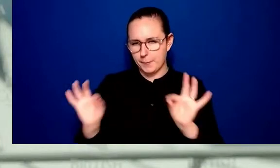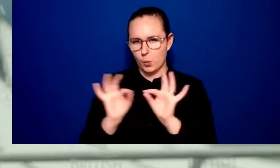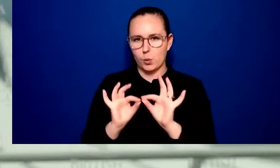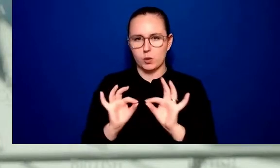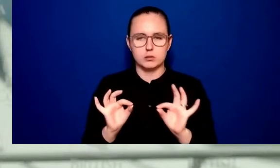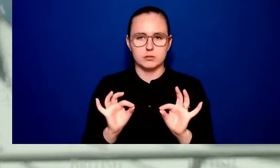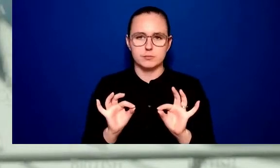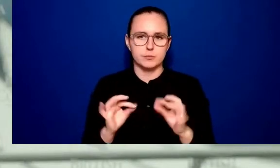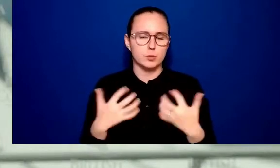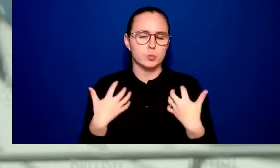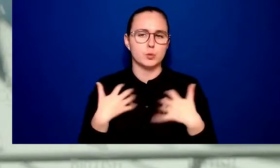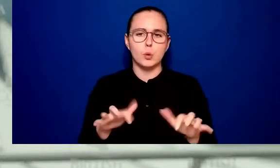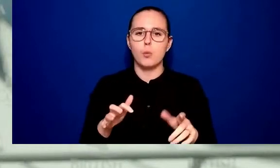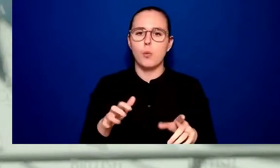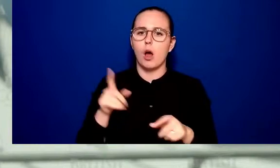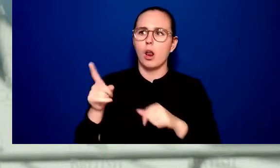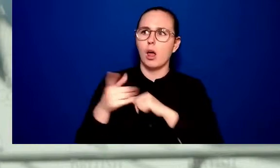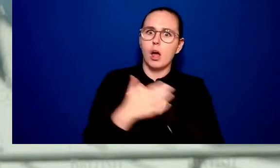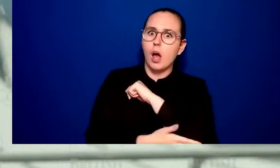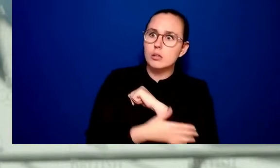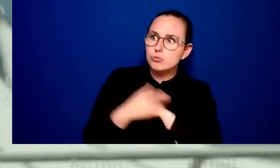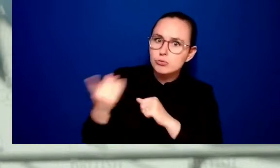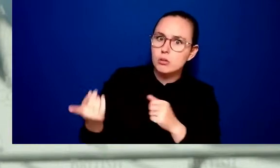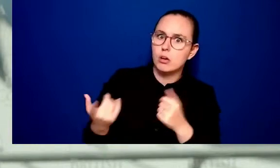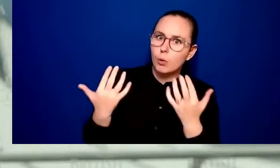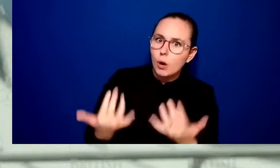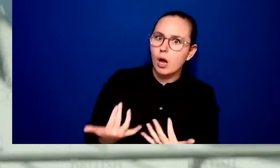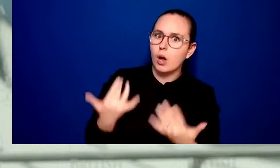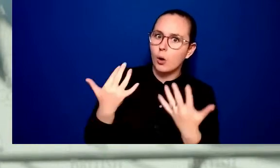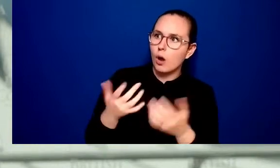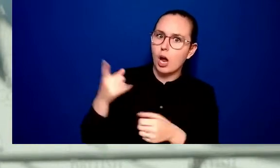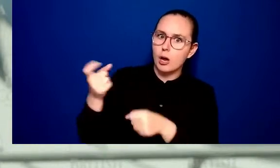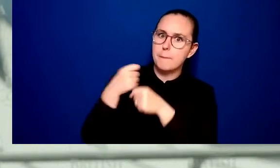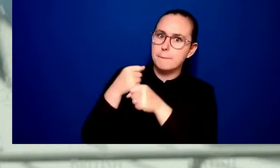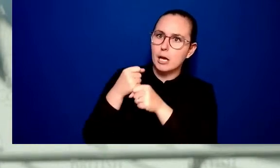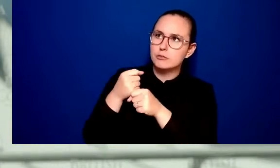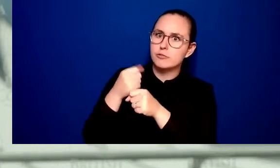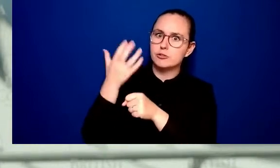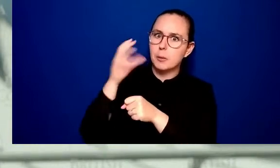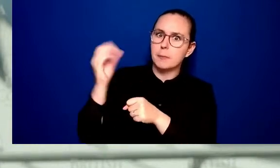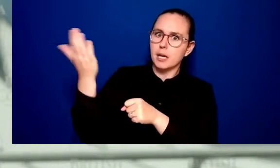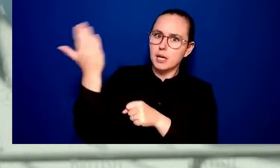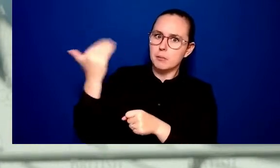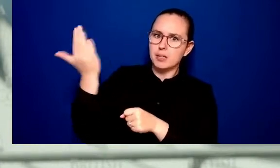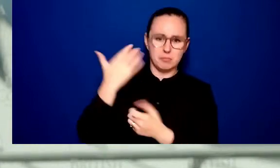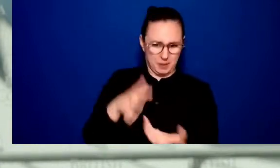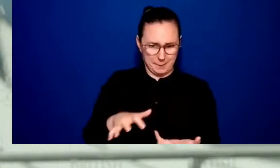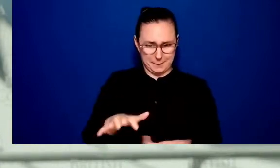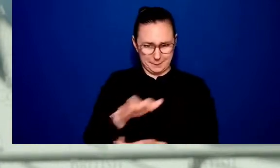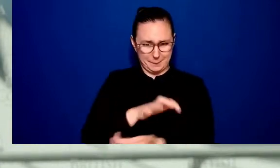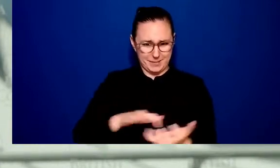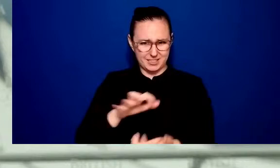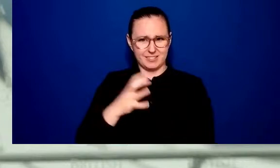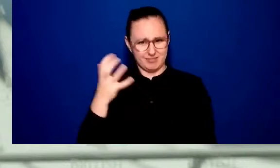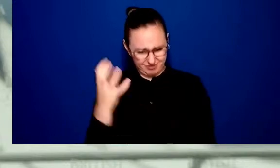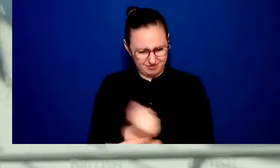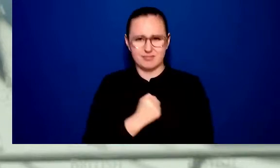To be able to give people the full protection they need when they're seeing outbreaks in other countries, and we saw